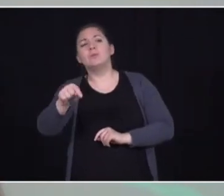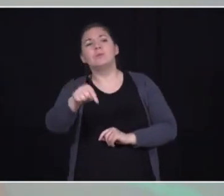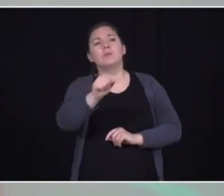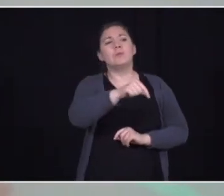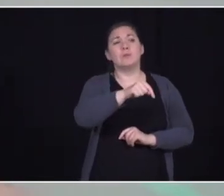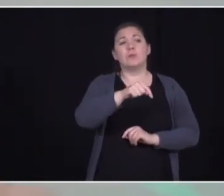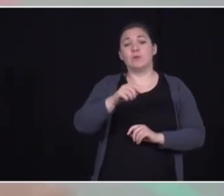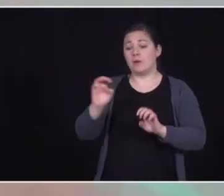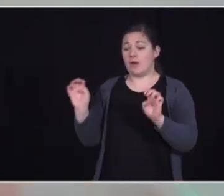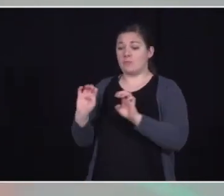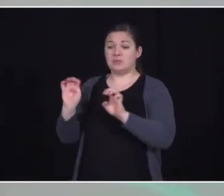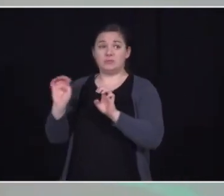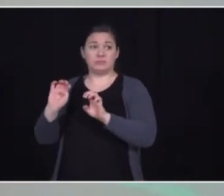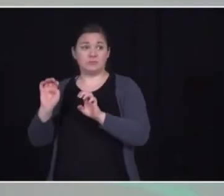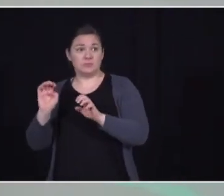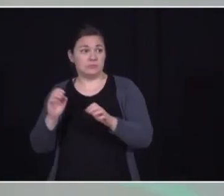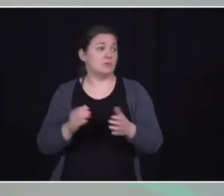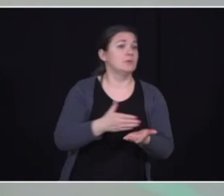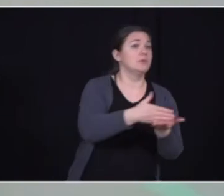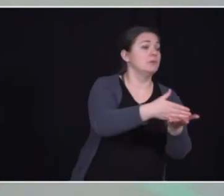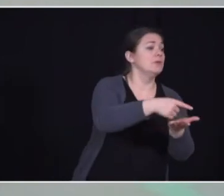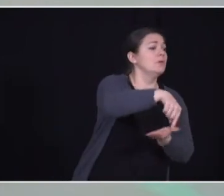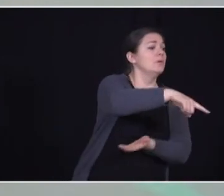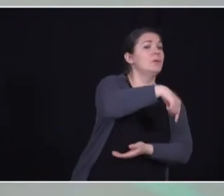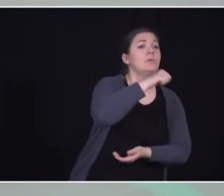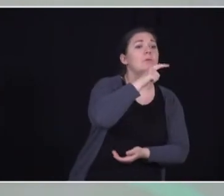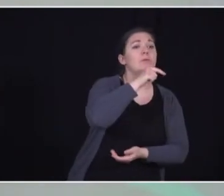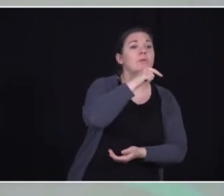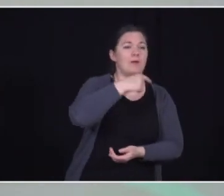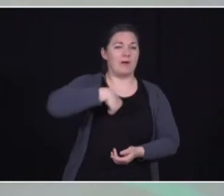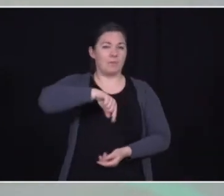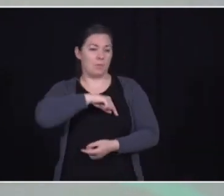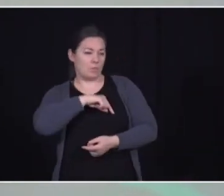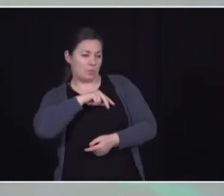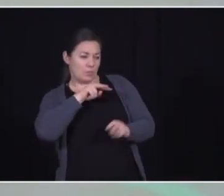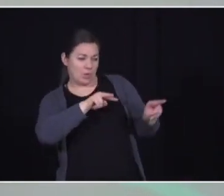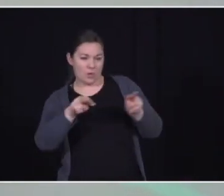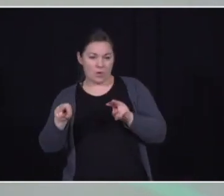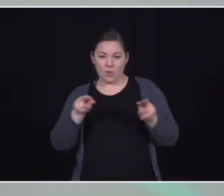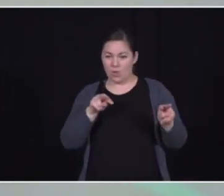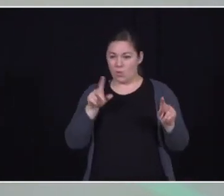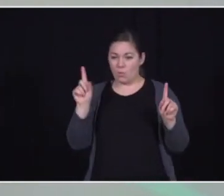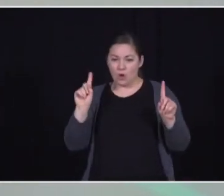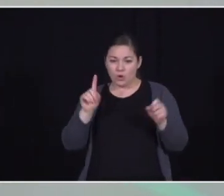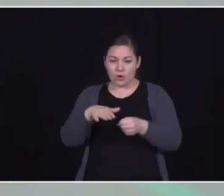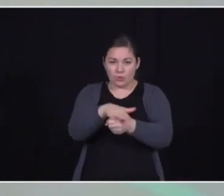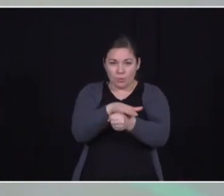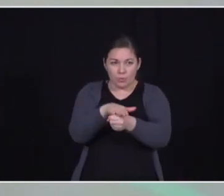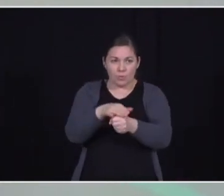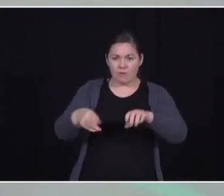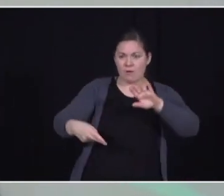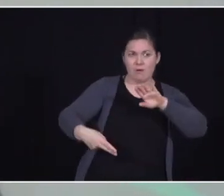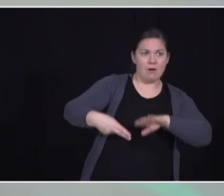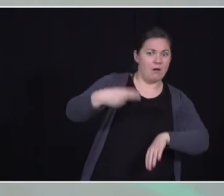Risk of exposure is critically important dimension were we thinking about privatization and certainly paramedics and other emergency first response have a degree